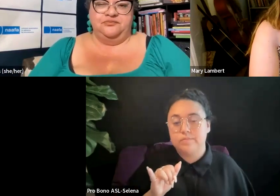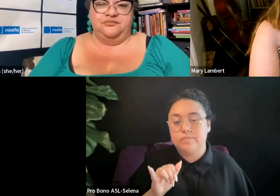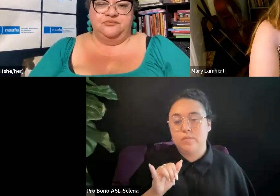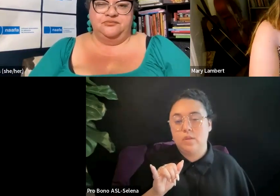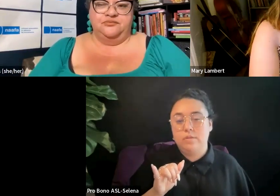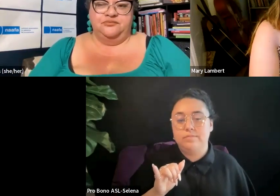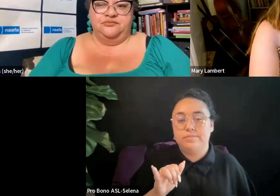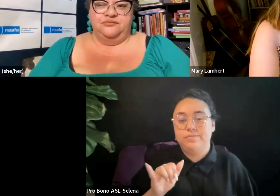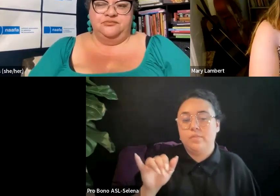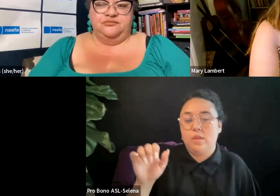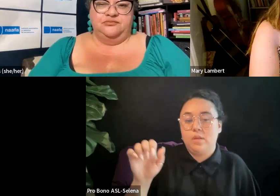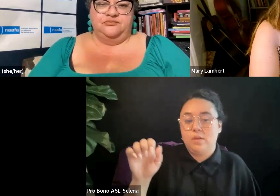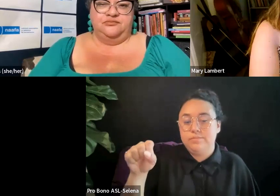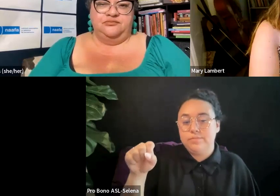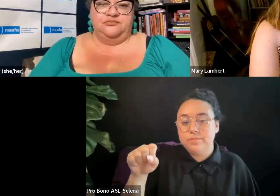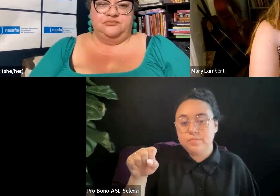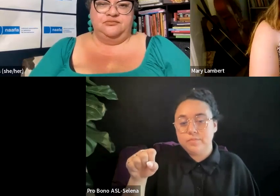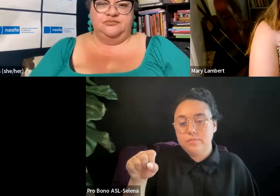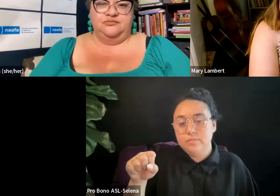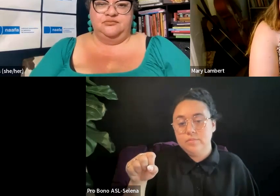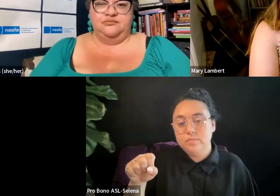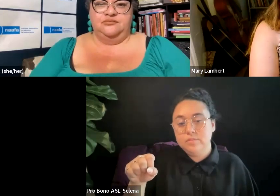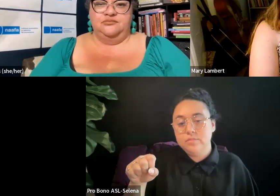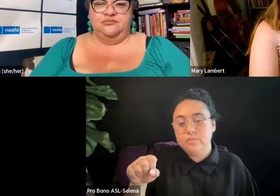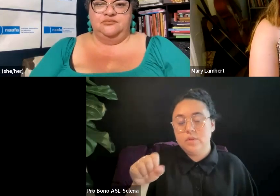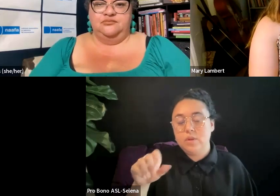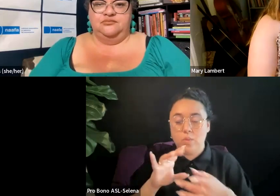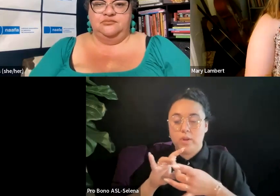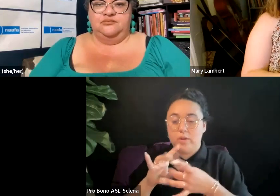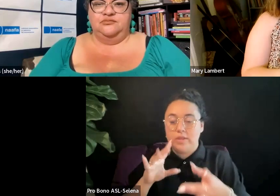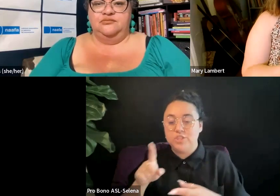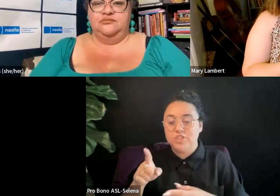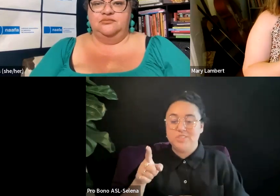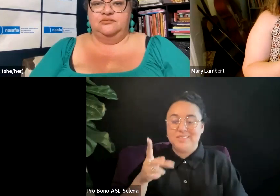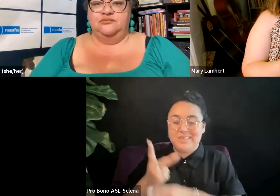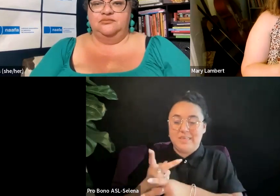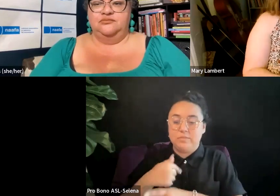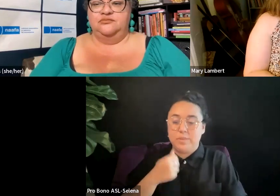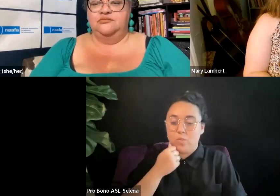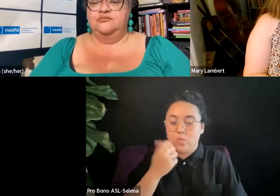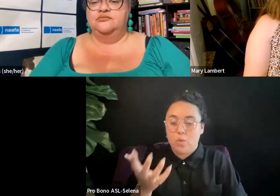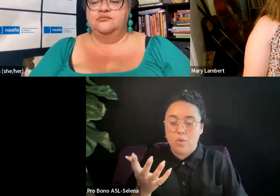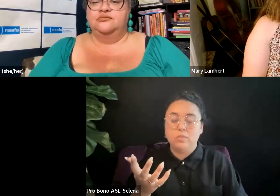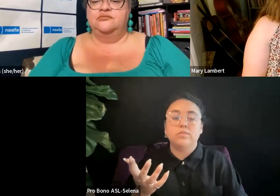When when I really she keeps me warm. I wanted I wanted to make sure that I was